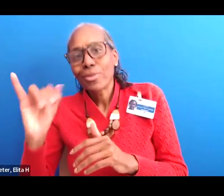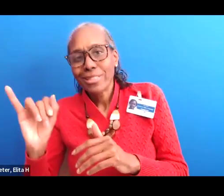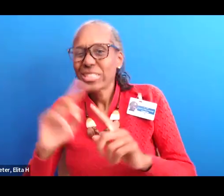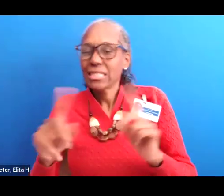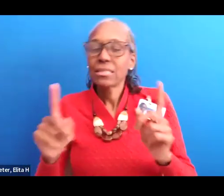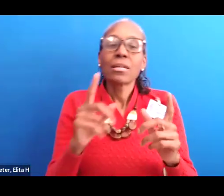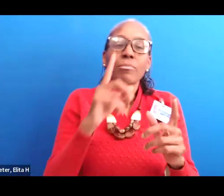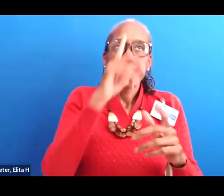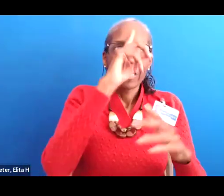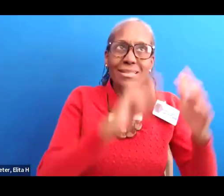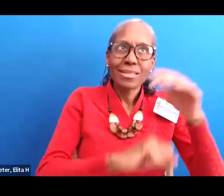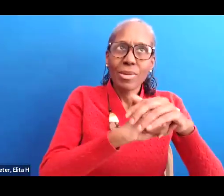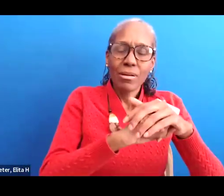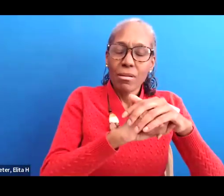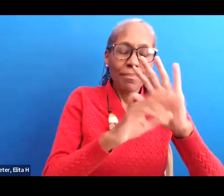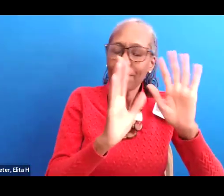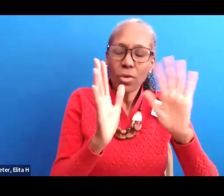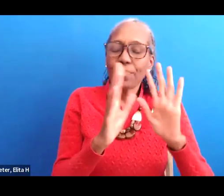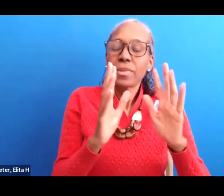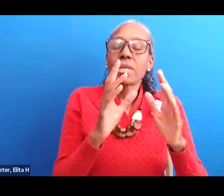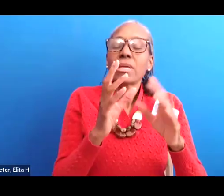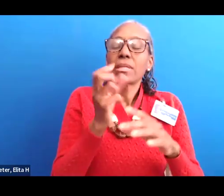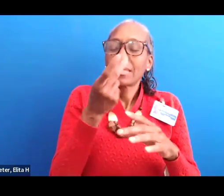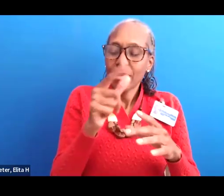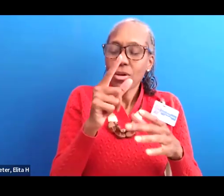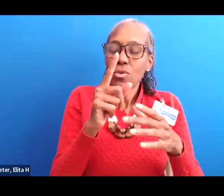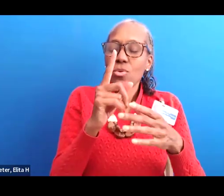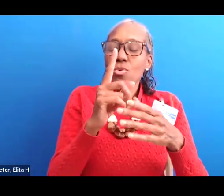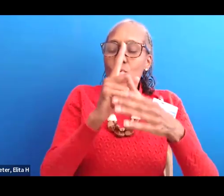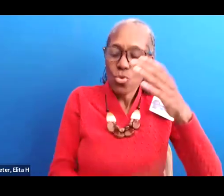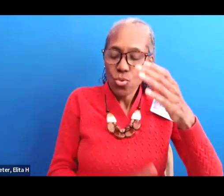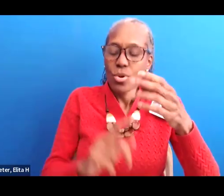spinal cord problem from disease, because it's, it's a medical